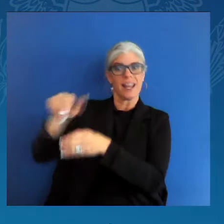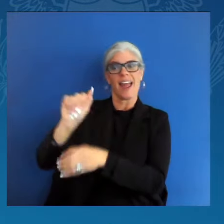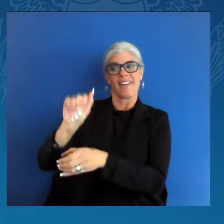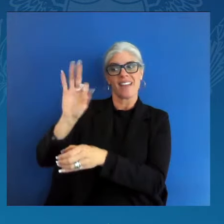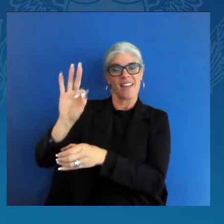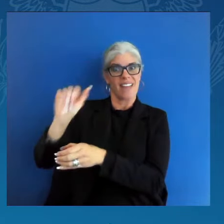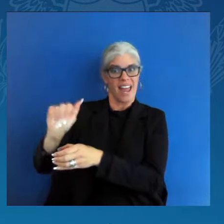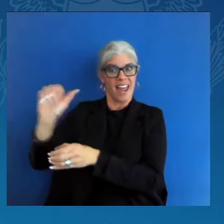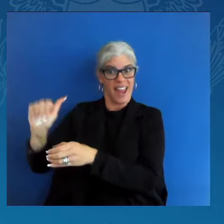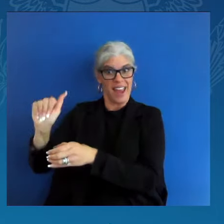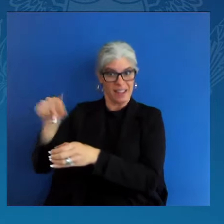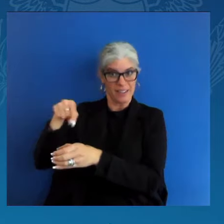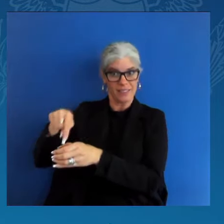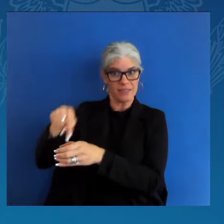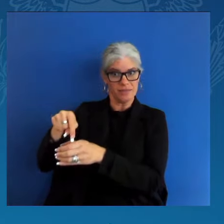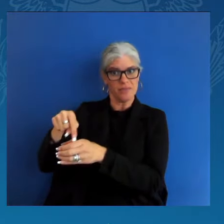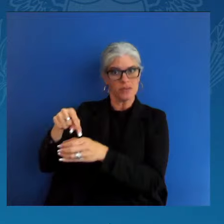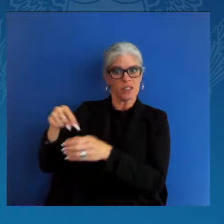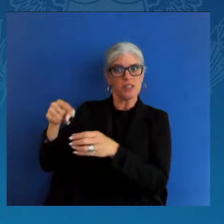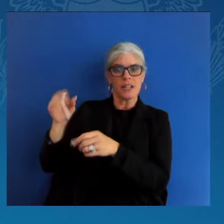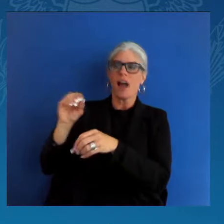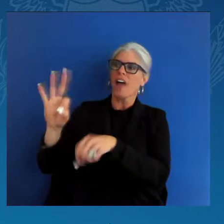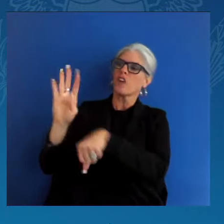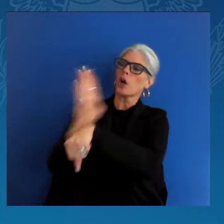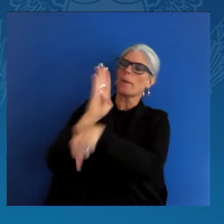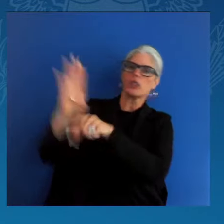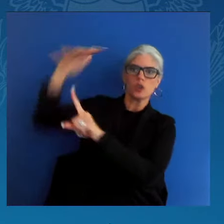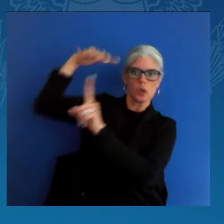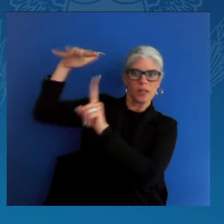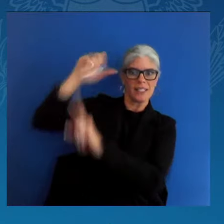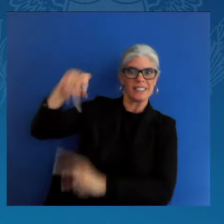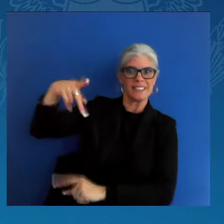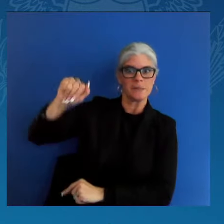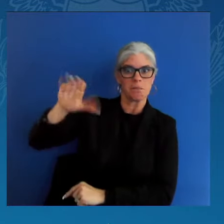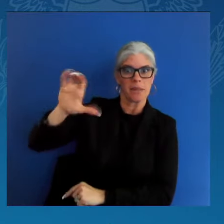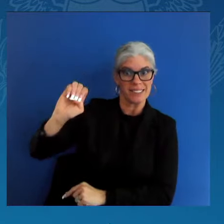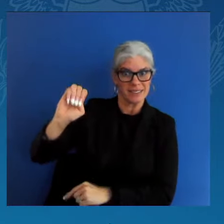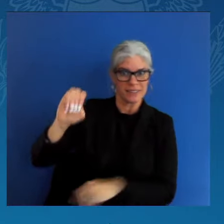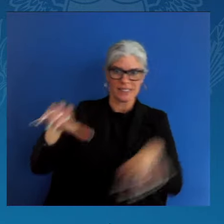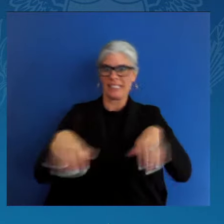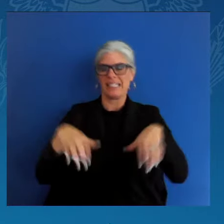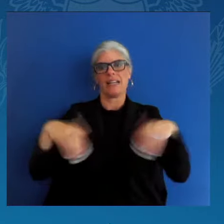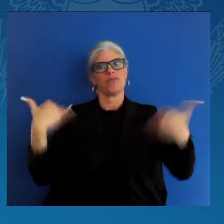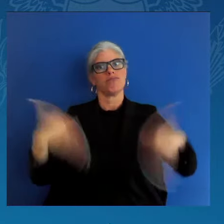and eight were conducted internationally. Given this growth, we're thrilled to be able to discuss the recent National Space Council